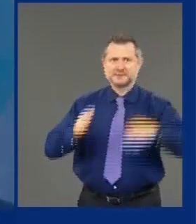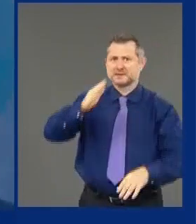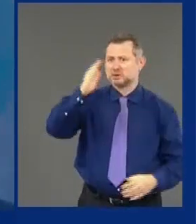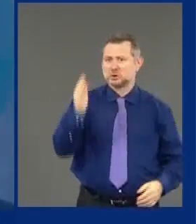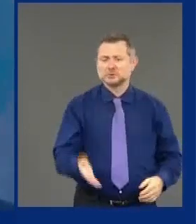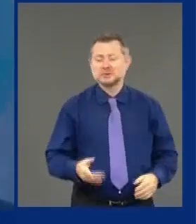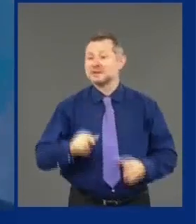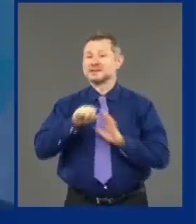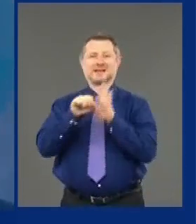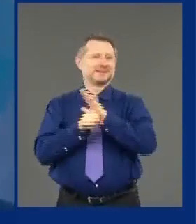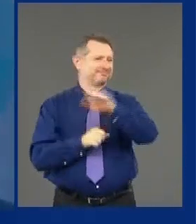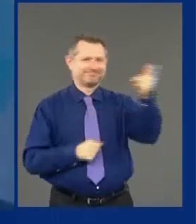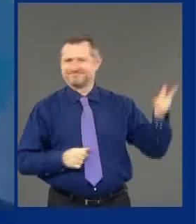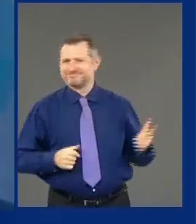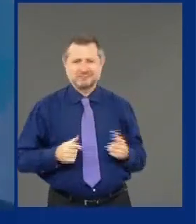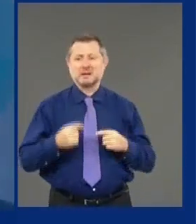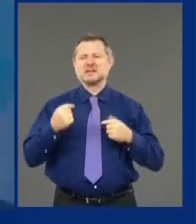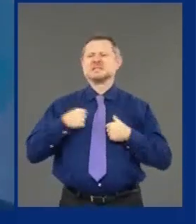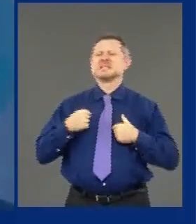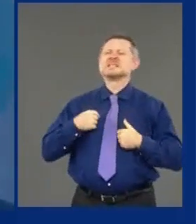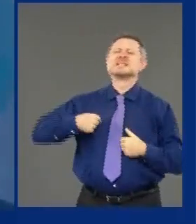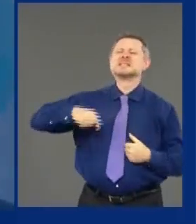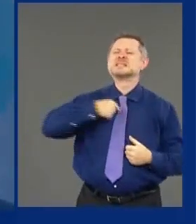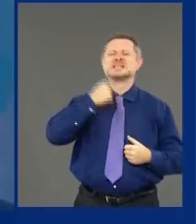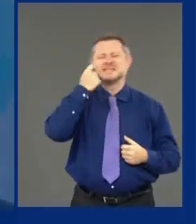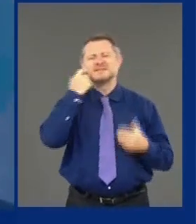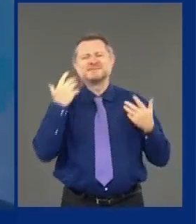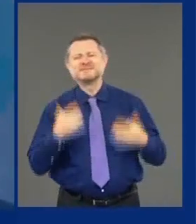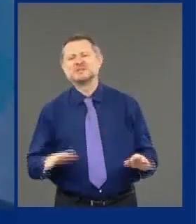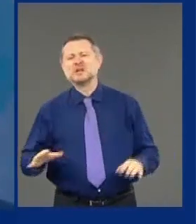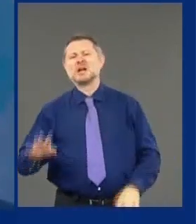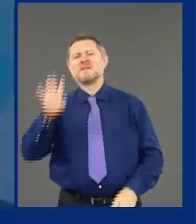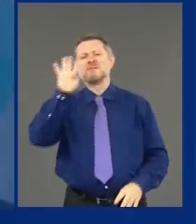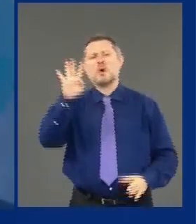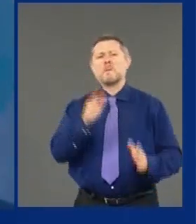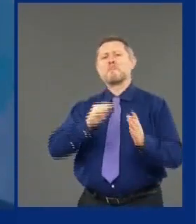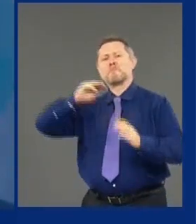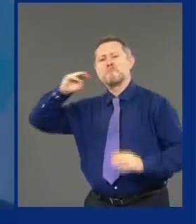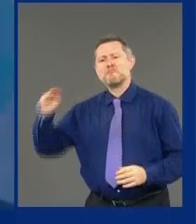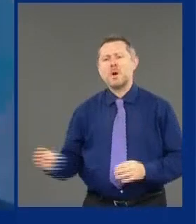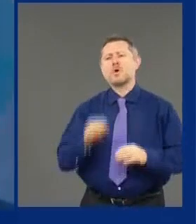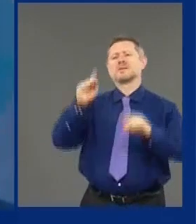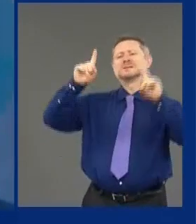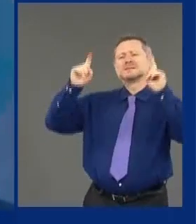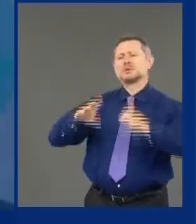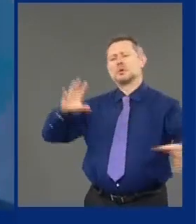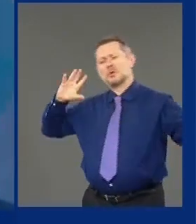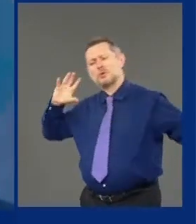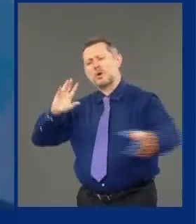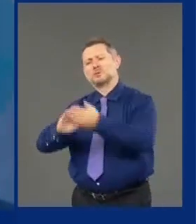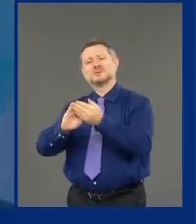ONE. NO ONE REALLY DID IT TO THE